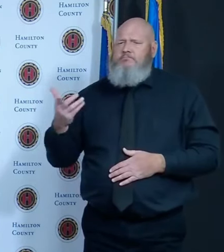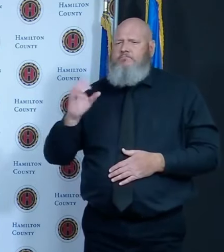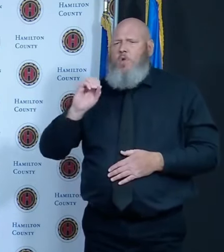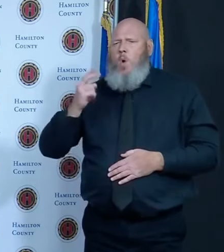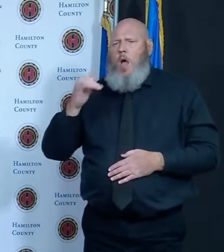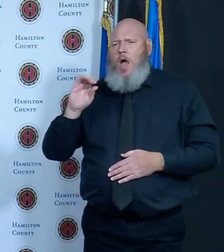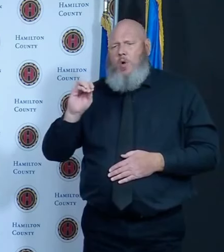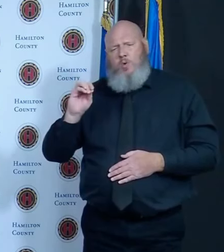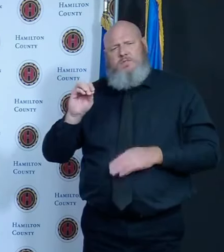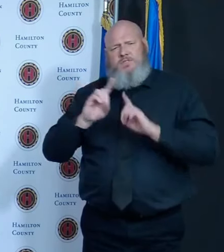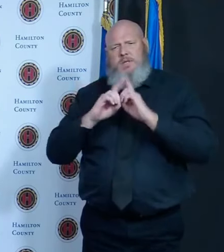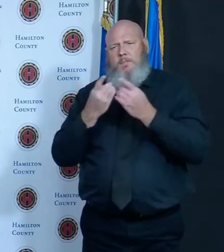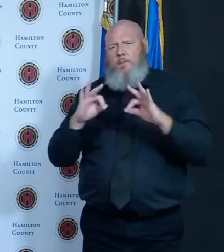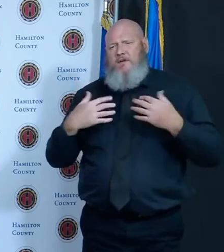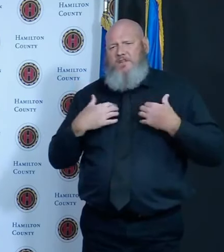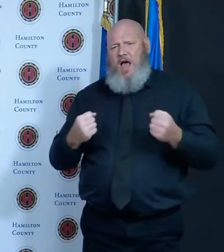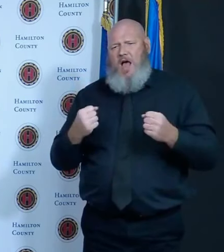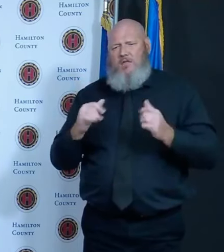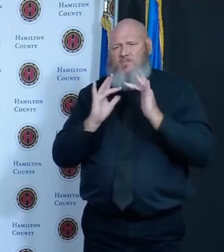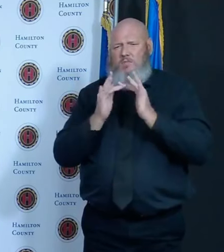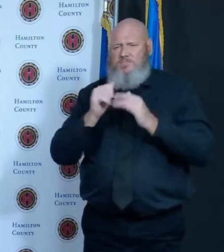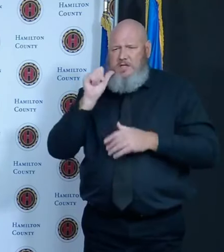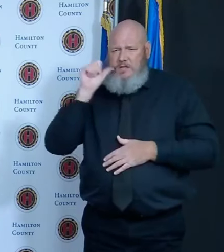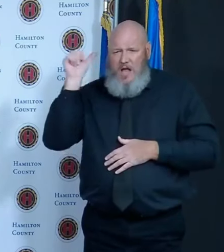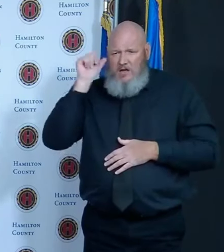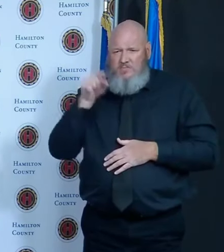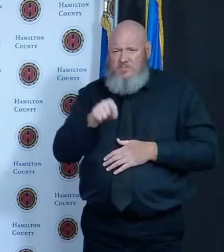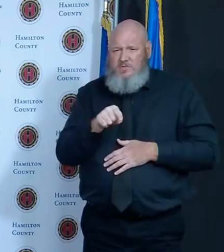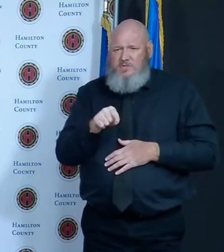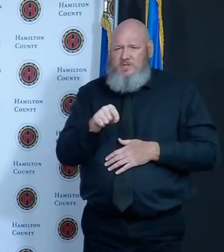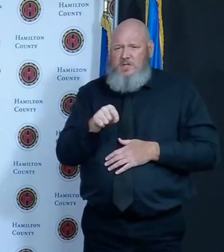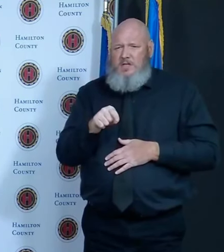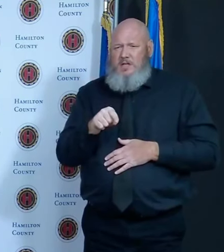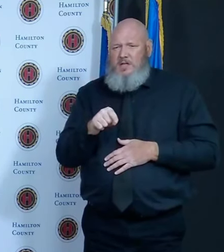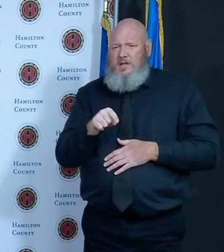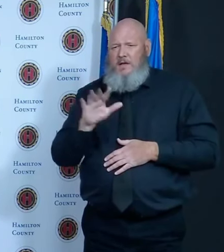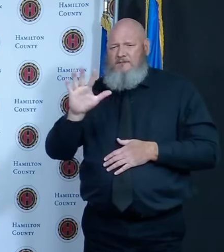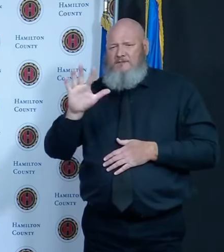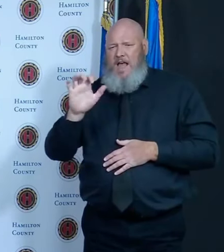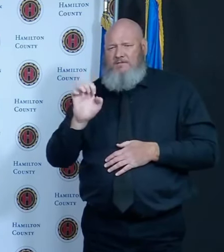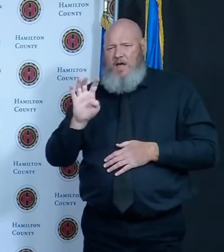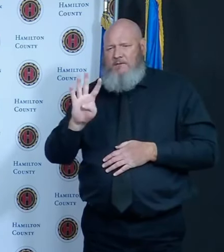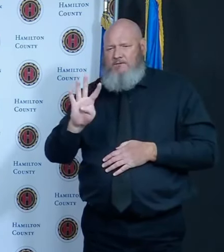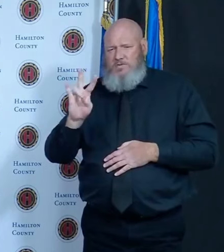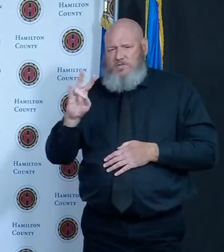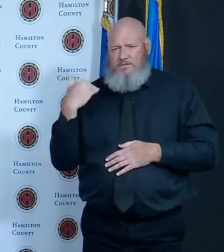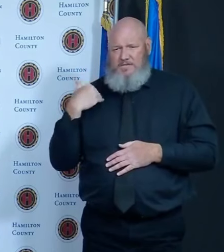Saturday there were 574 positive cases in Hamilton County and that would mean